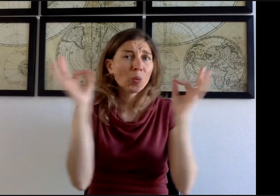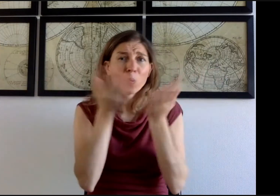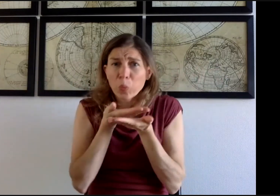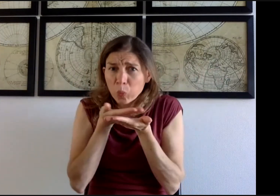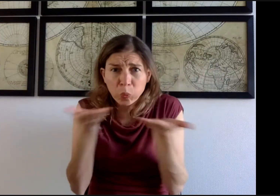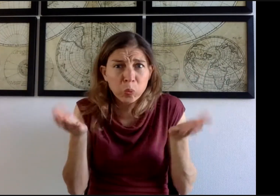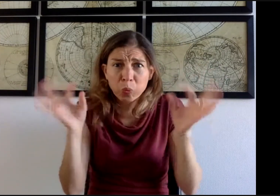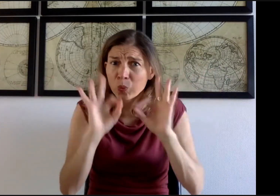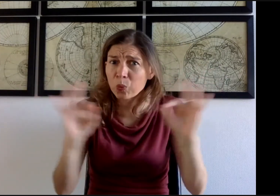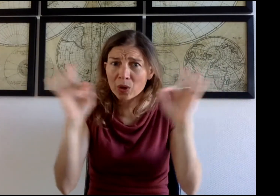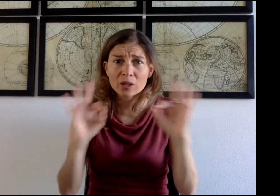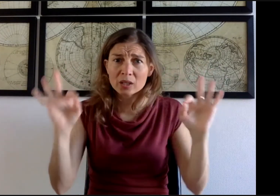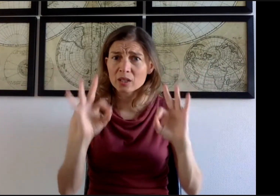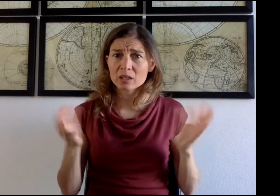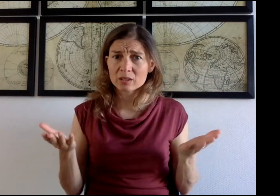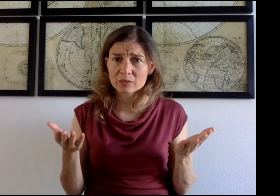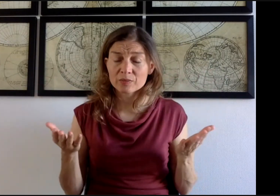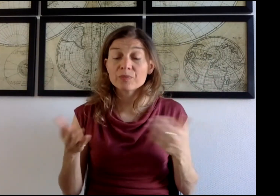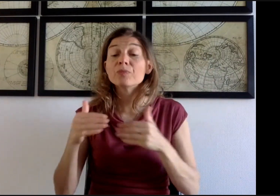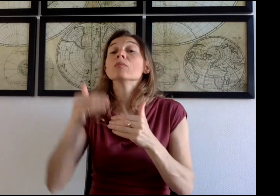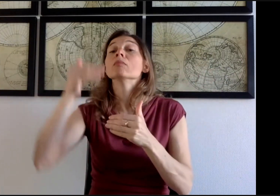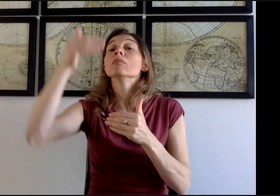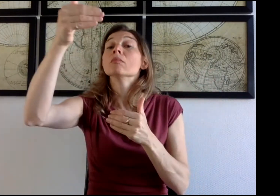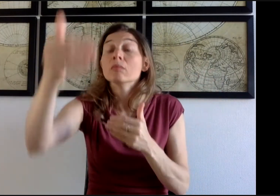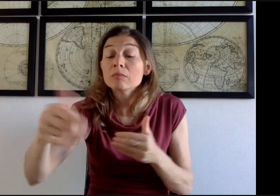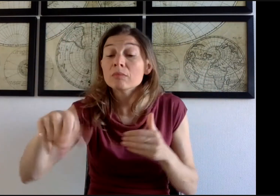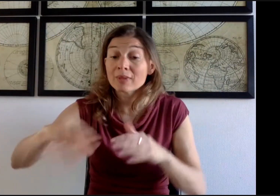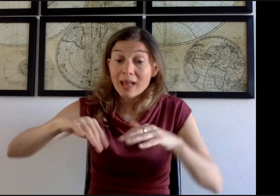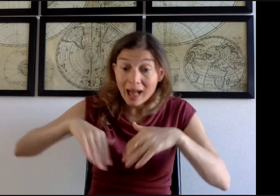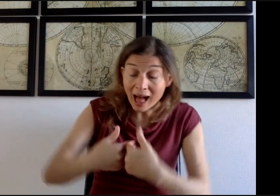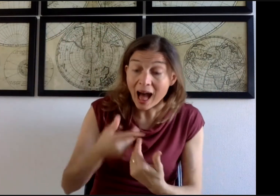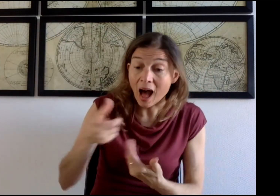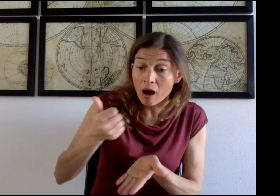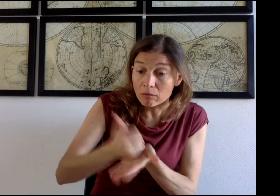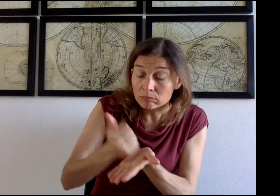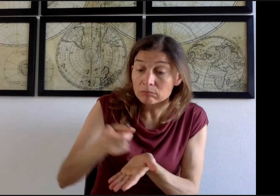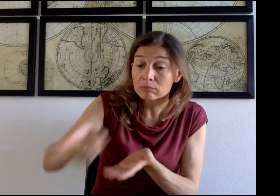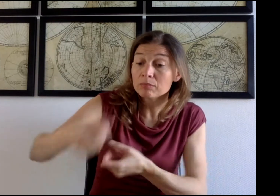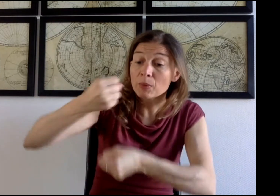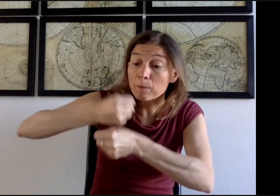and employment that will affect people with disabilities and our families